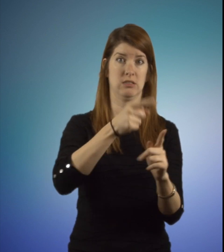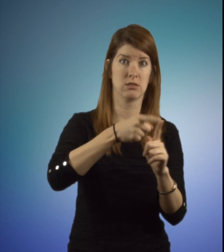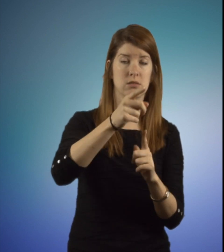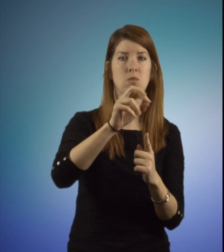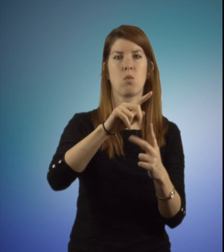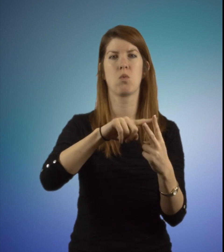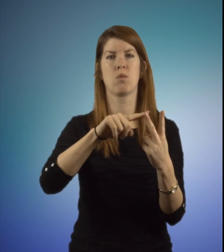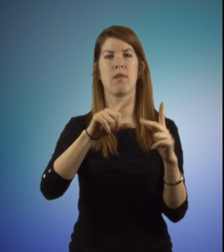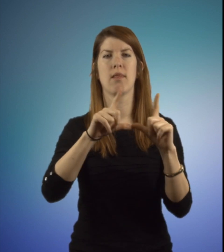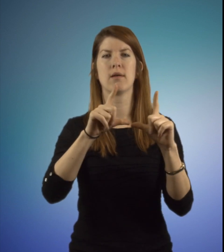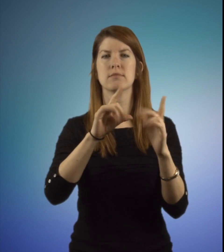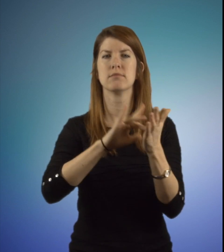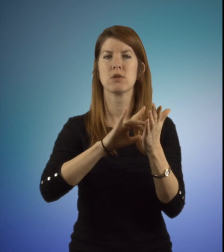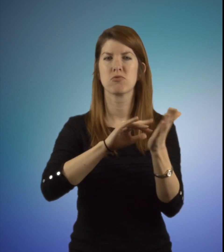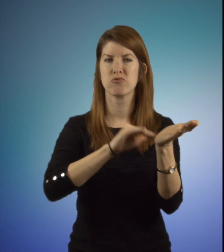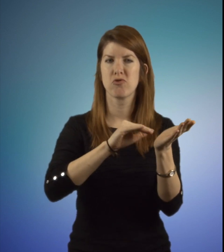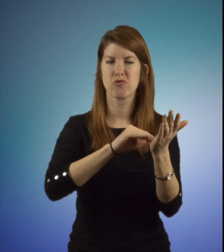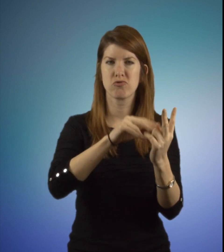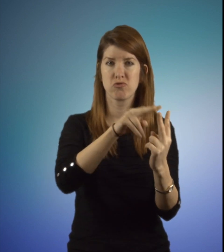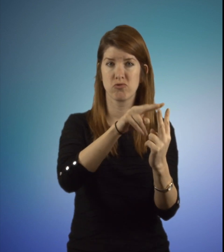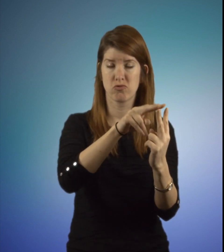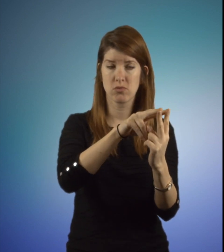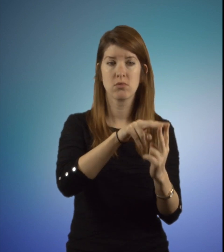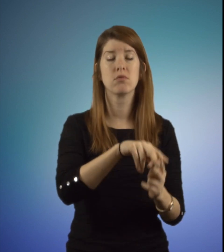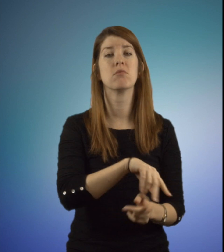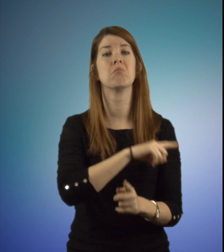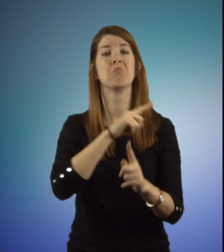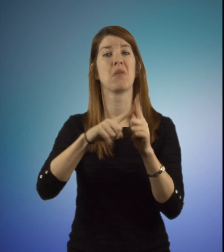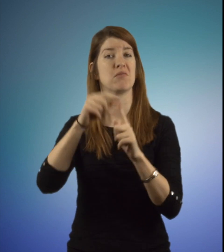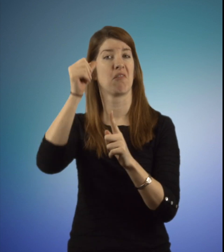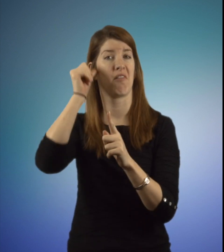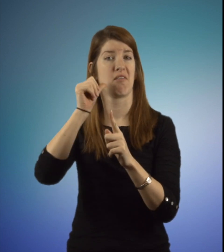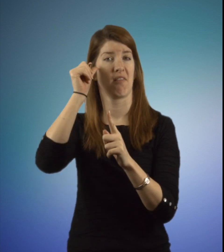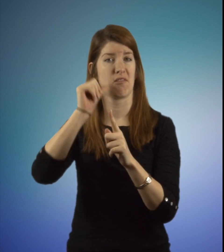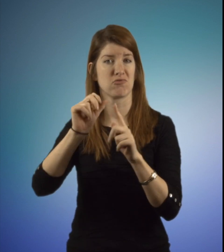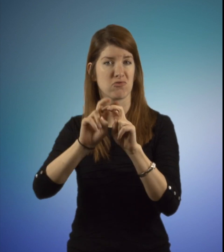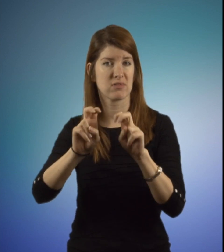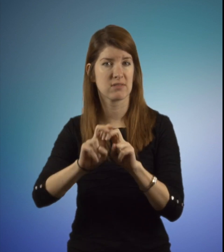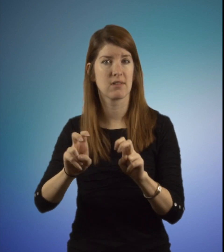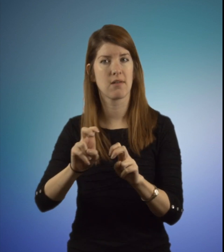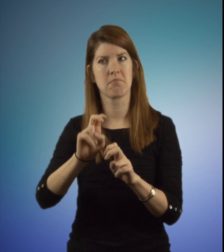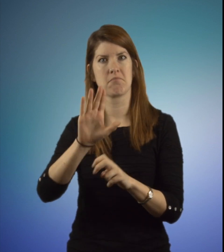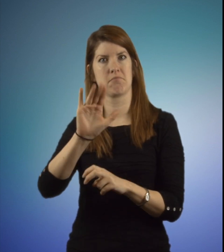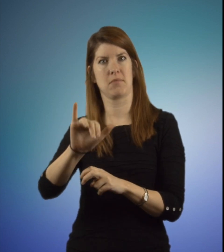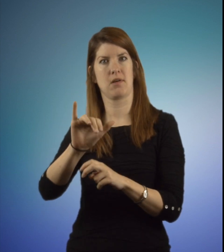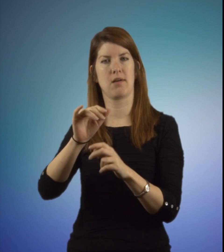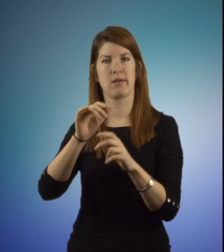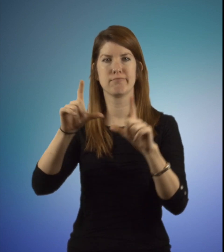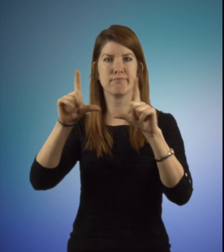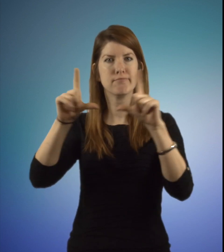or a licensed medical doctor and it must include an audiological exam by a licensed audiologist.